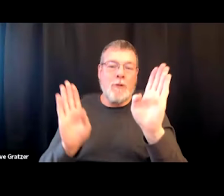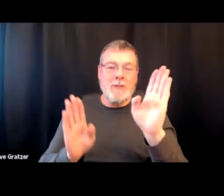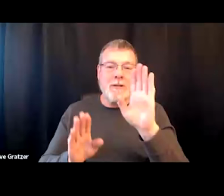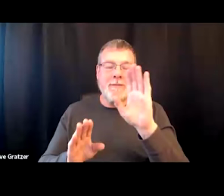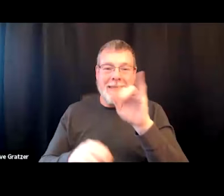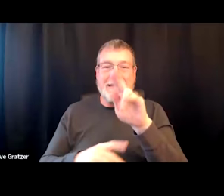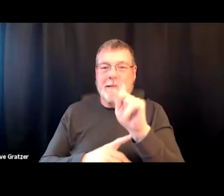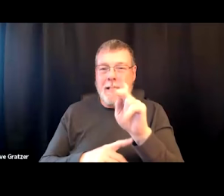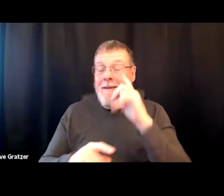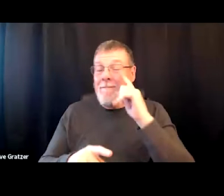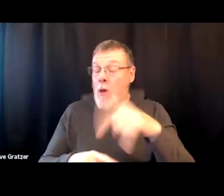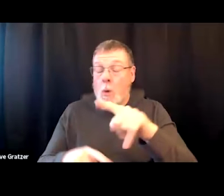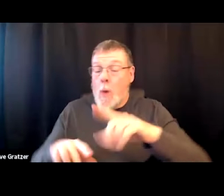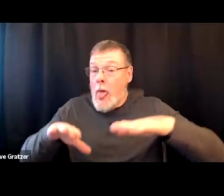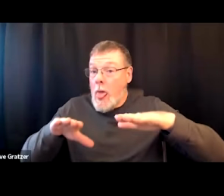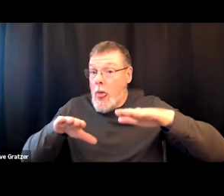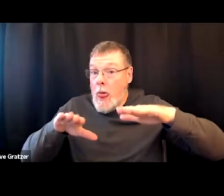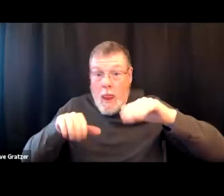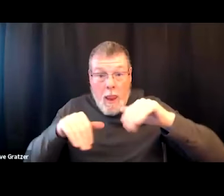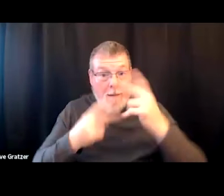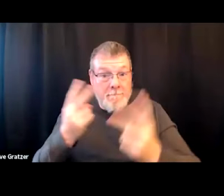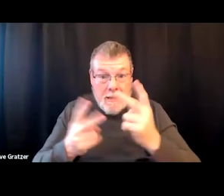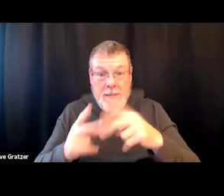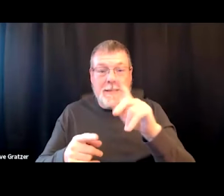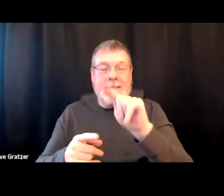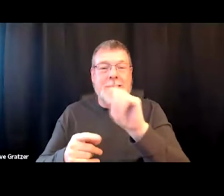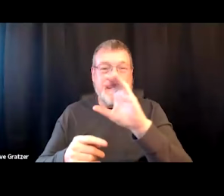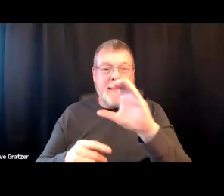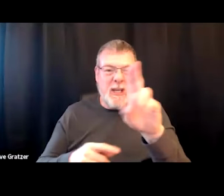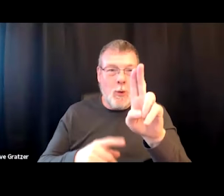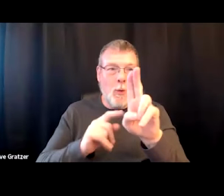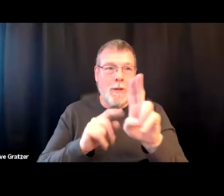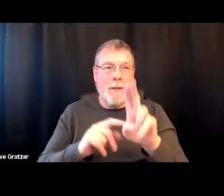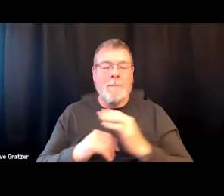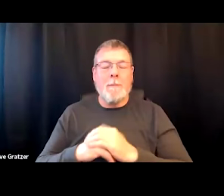For those of you that haven't visited the TCU, Texas Christian University Institute